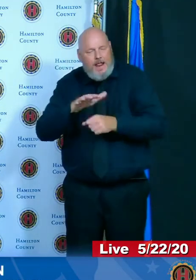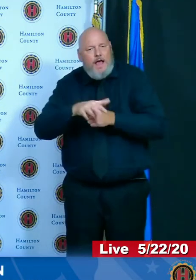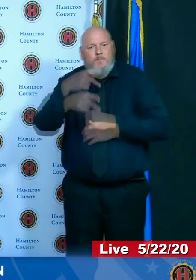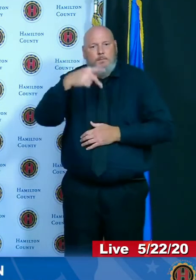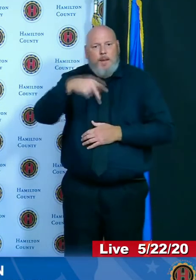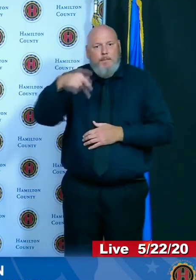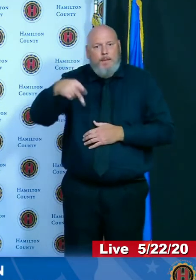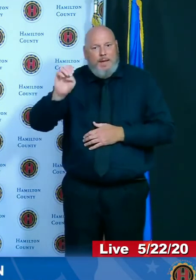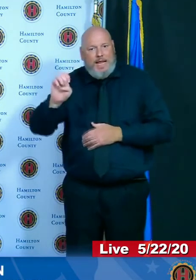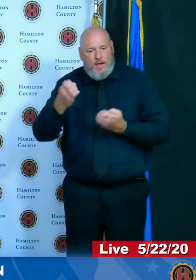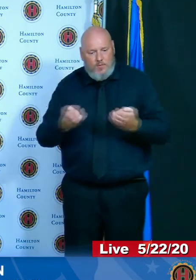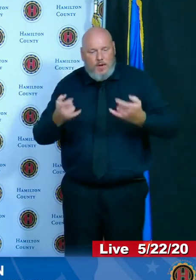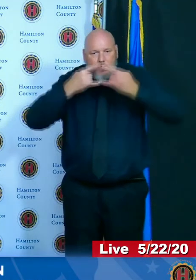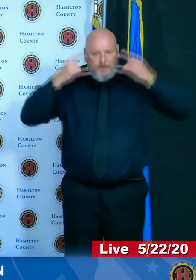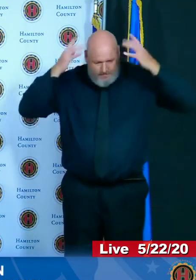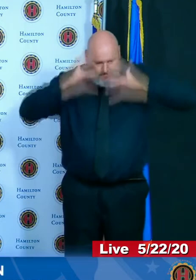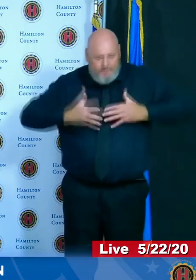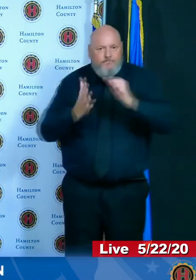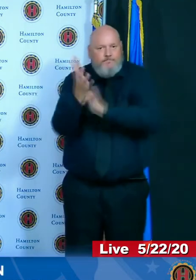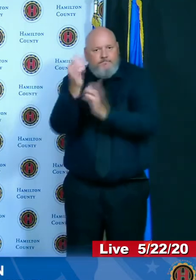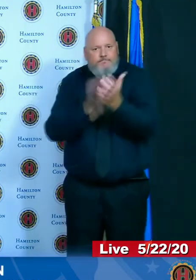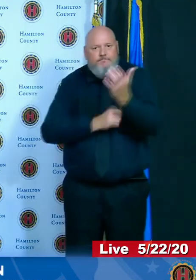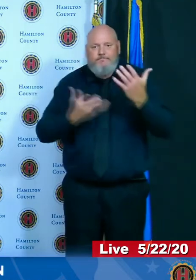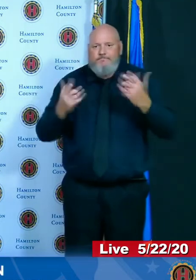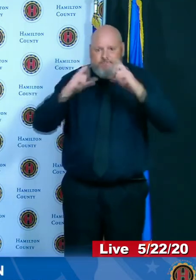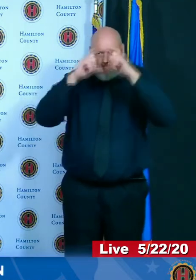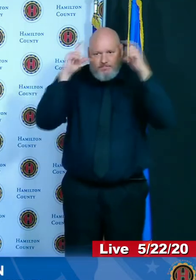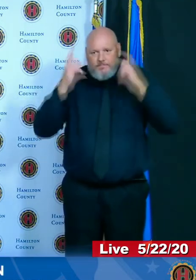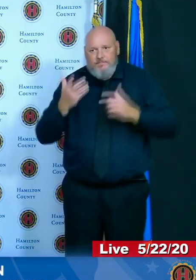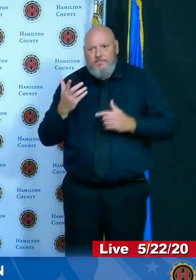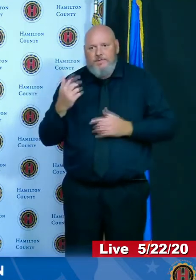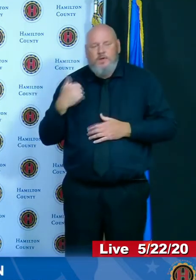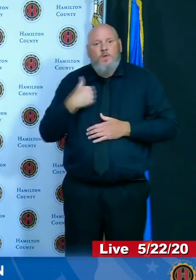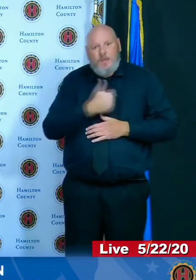new manufacturers and new resources so we're better positioned for this opening